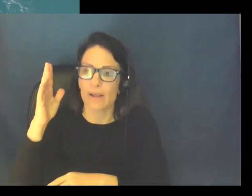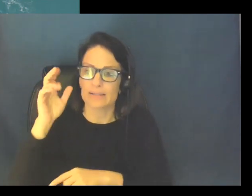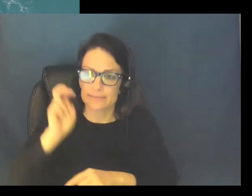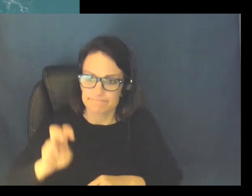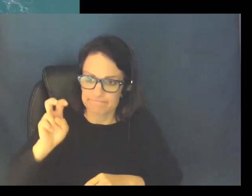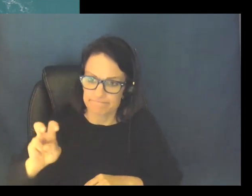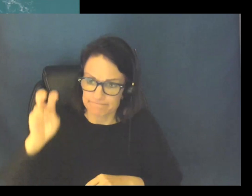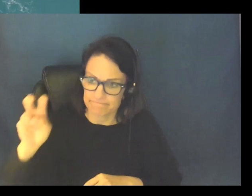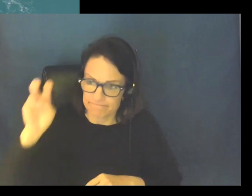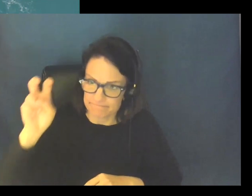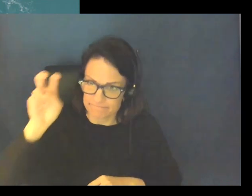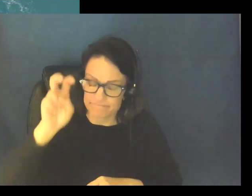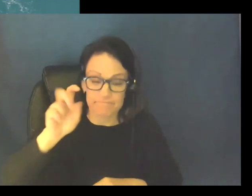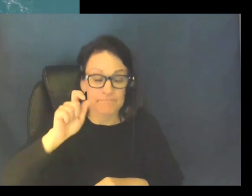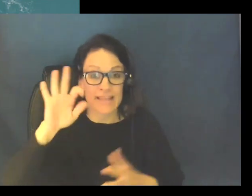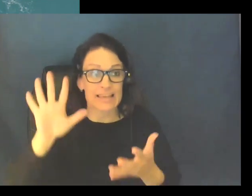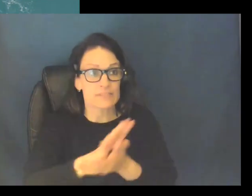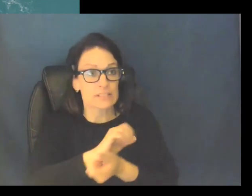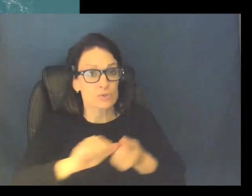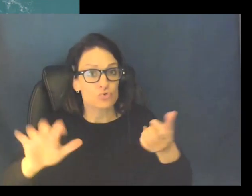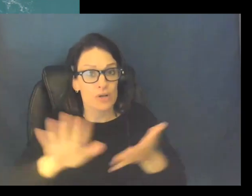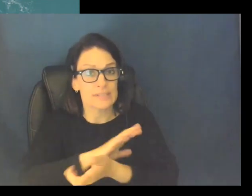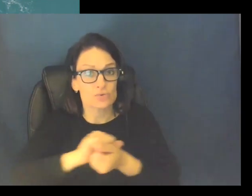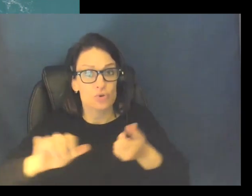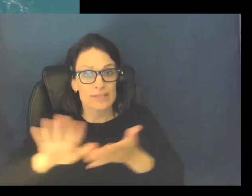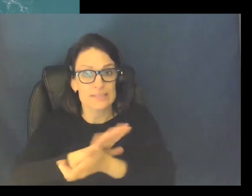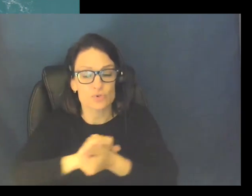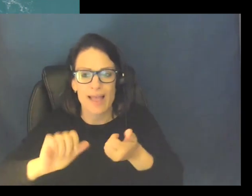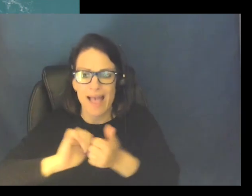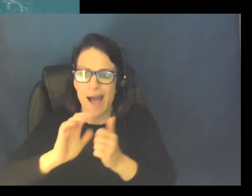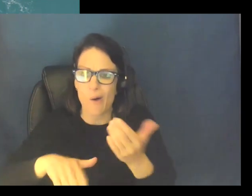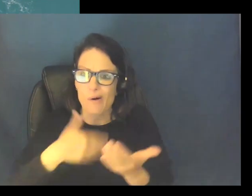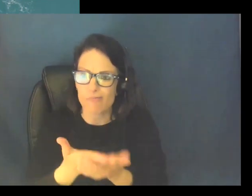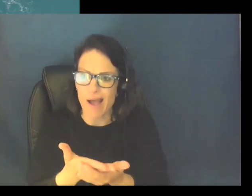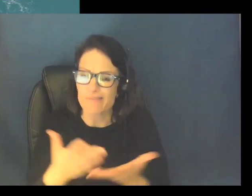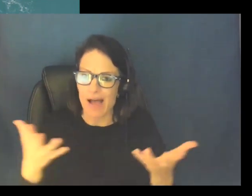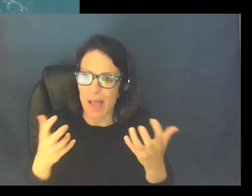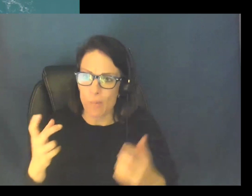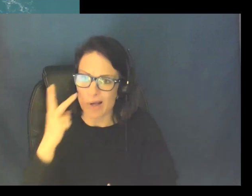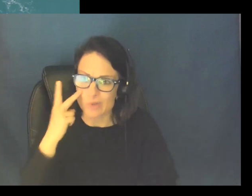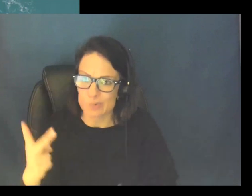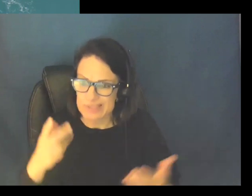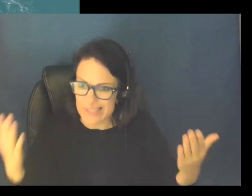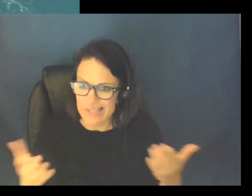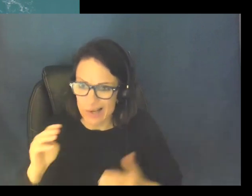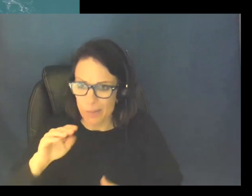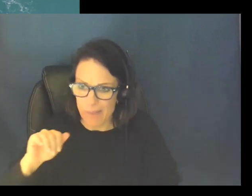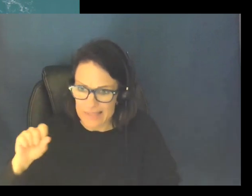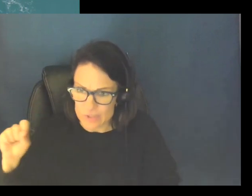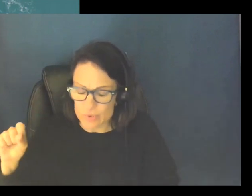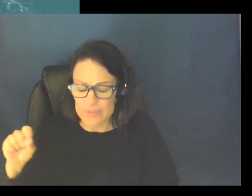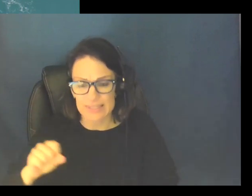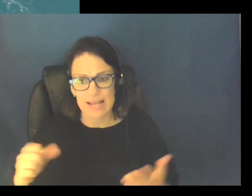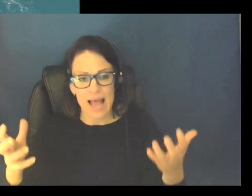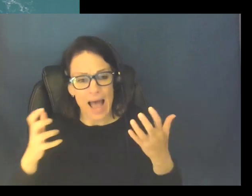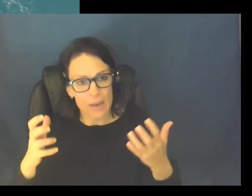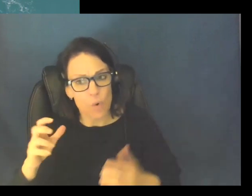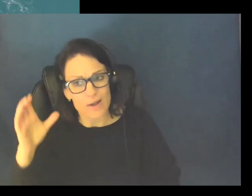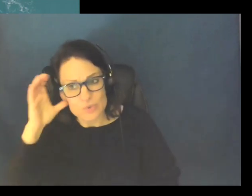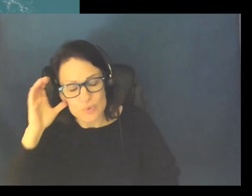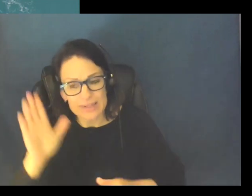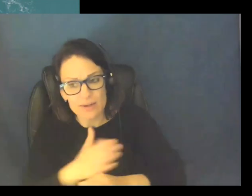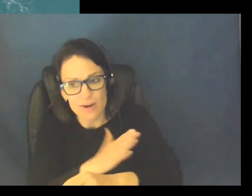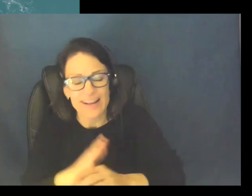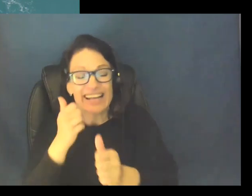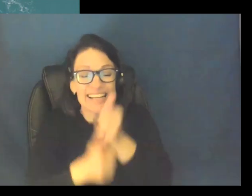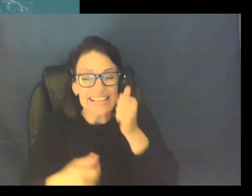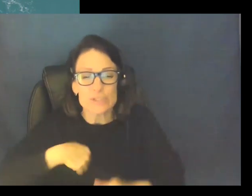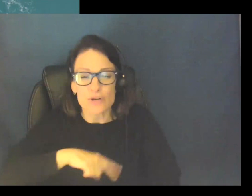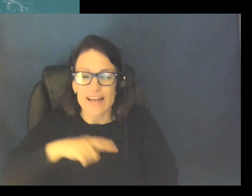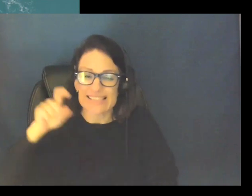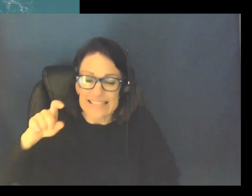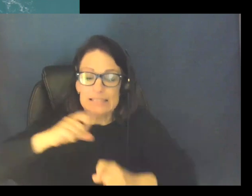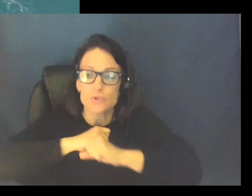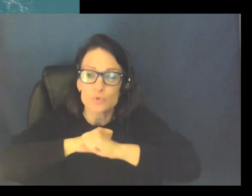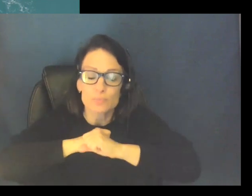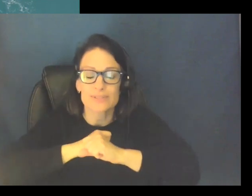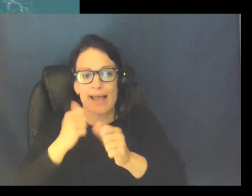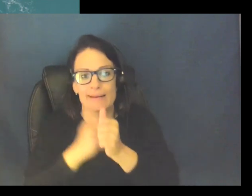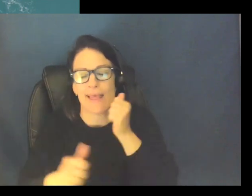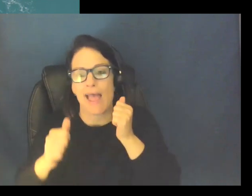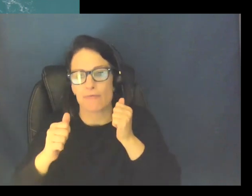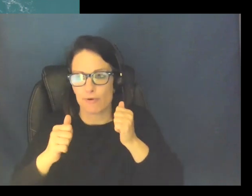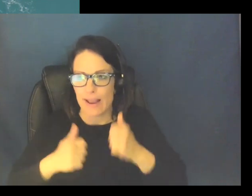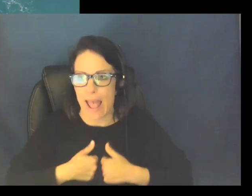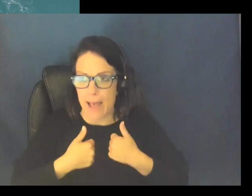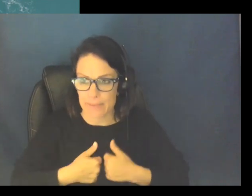I would like to see an initiative to reach out to builders and developers and architects and the public to encourage protecting the trees or other land features on their projects that are going to be developed. In particular, I think we need a lot of education of builders and developers and architects, as well, on the effect of cutting down the trees or preserving them.